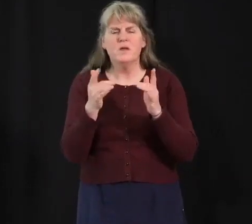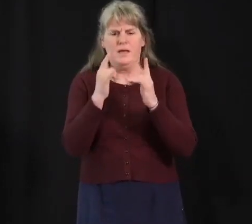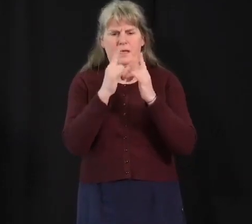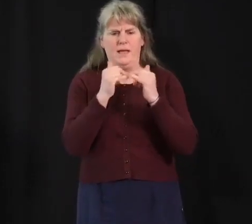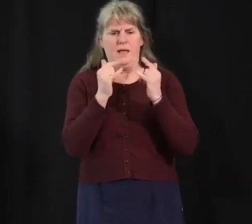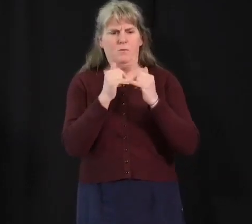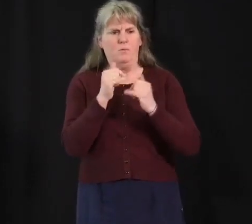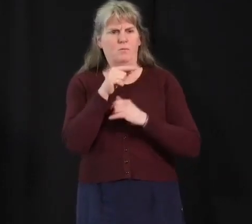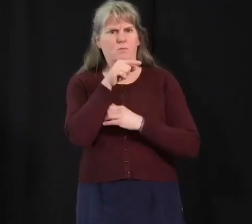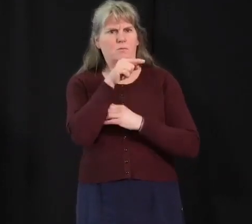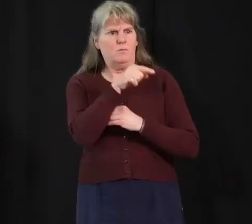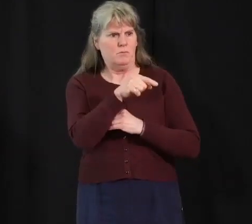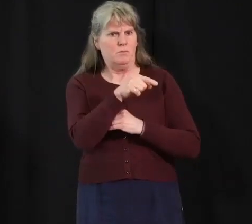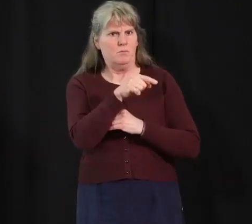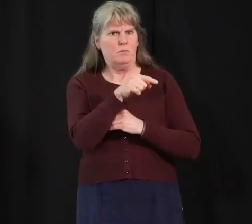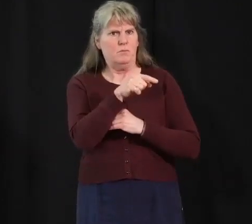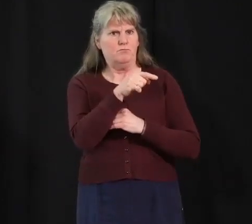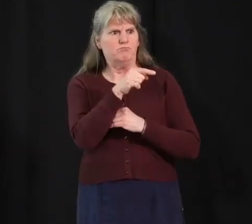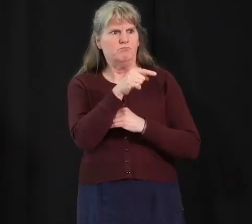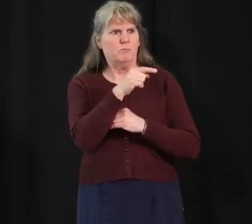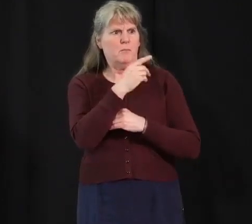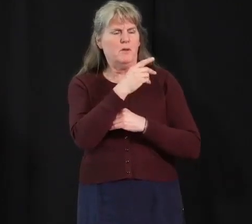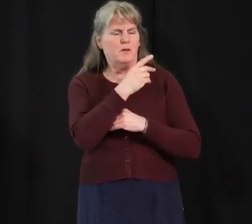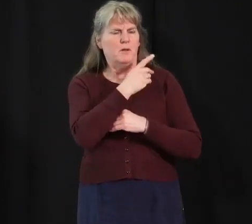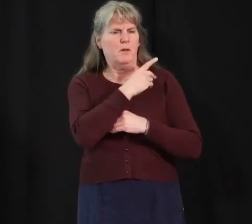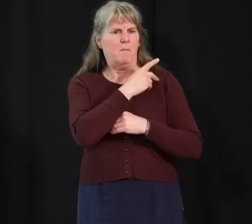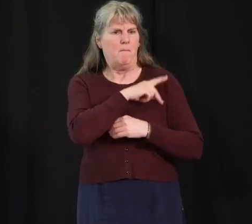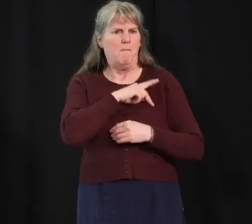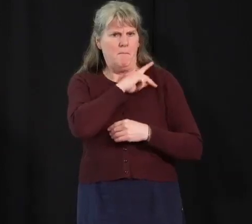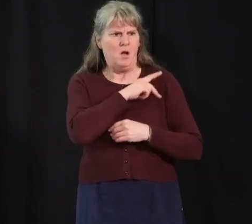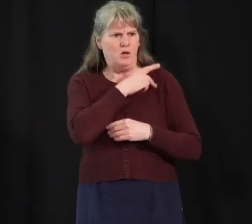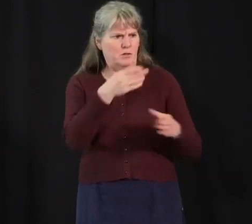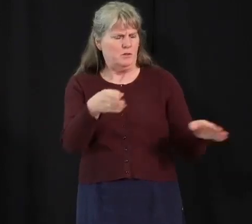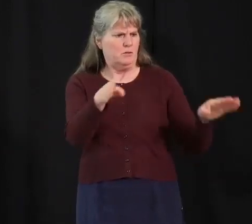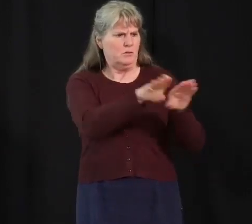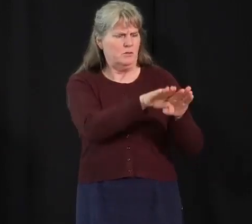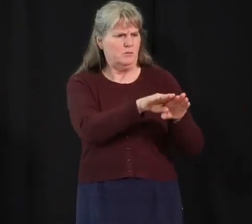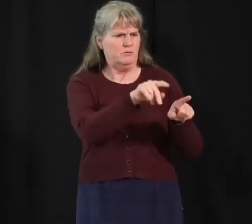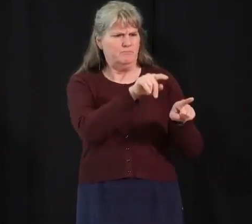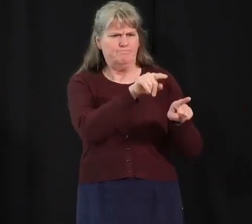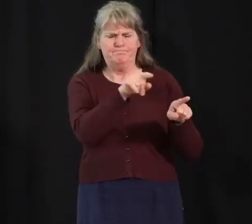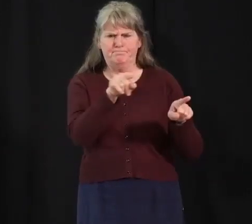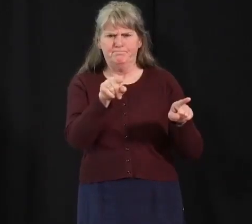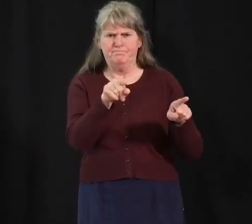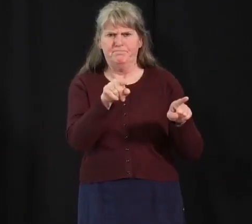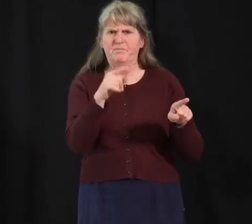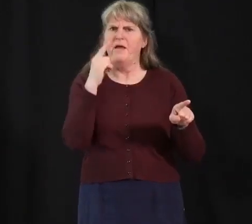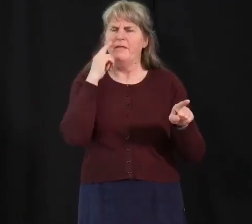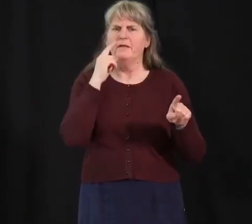training centres are closed or